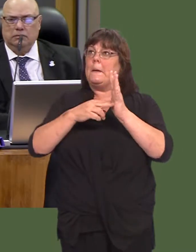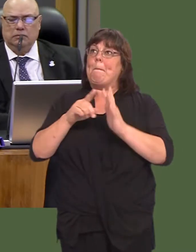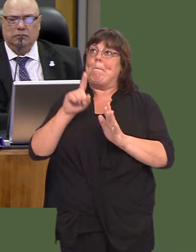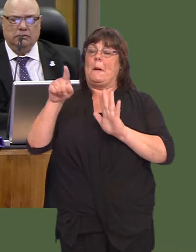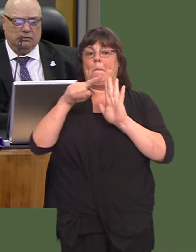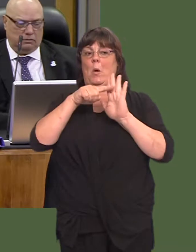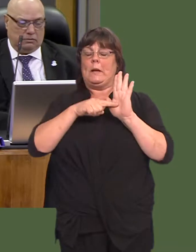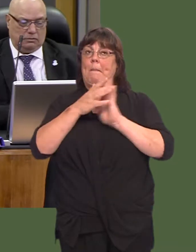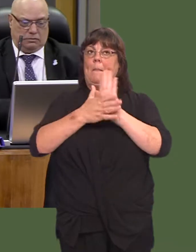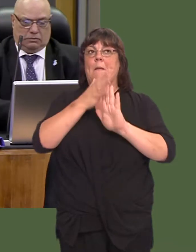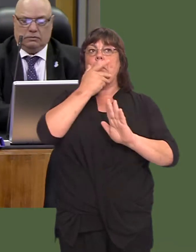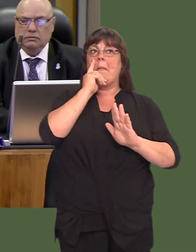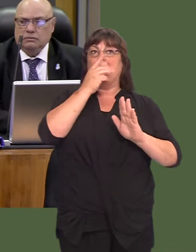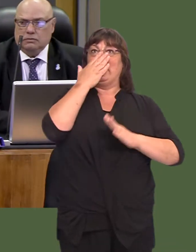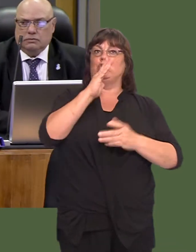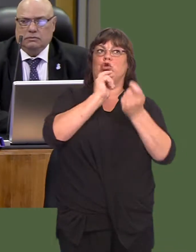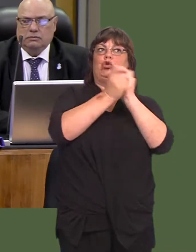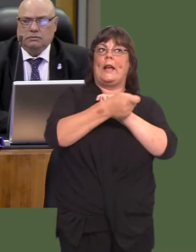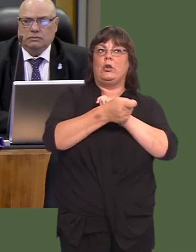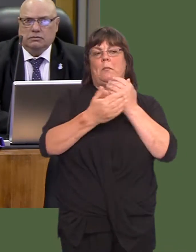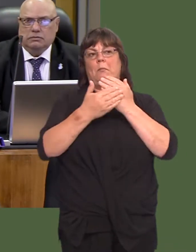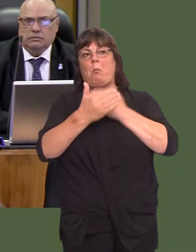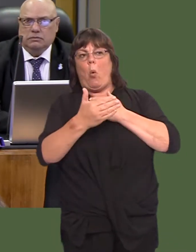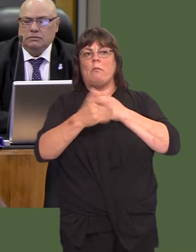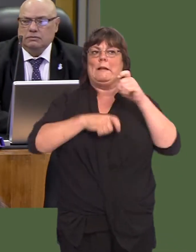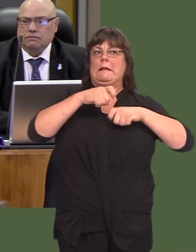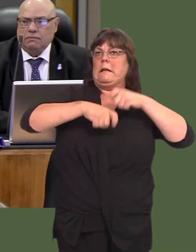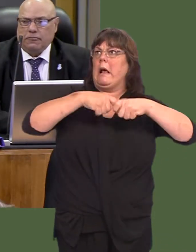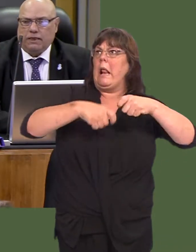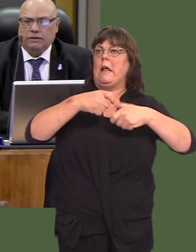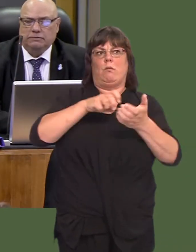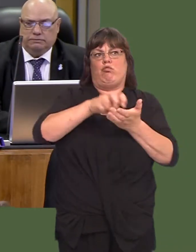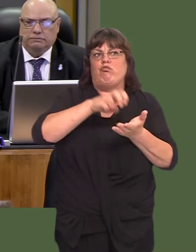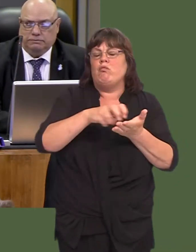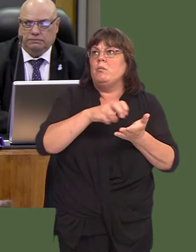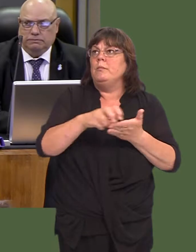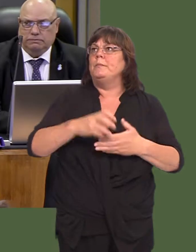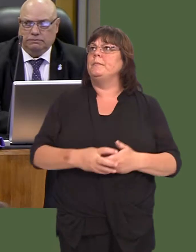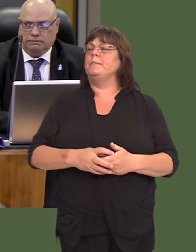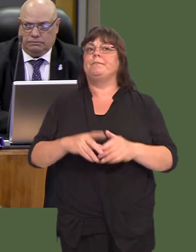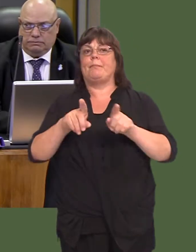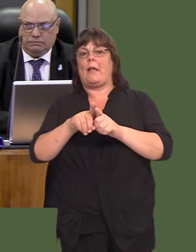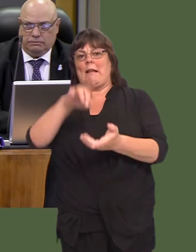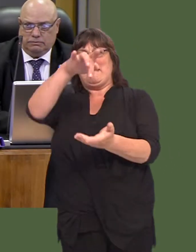But these policies require behaviour change, encouraging cycling and the like, access to